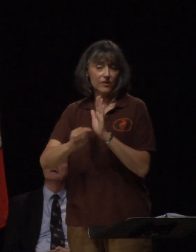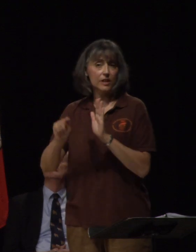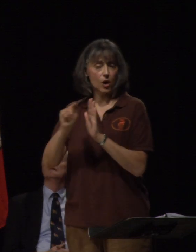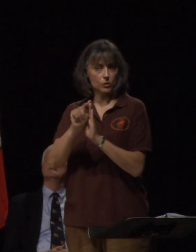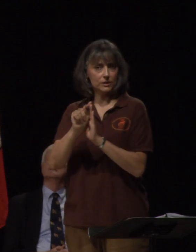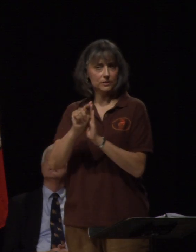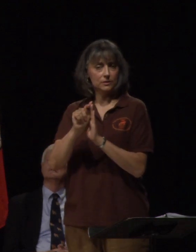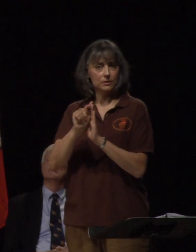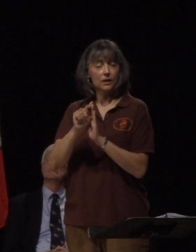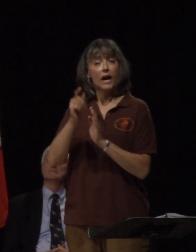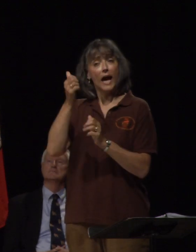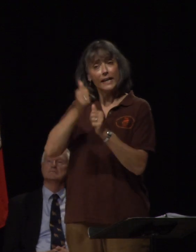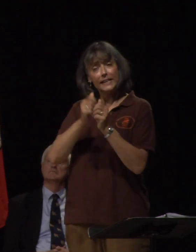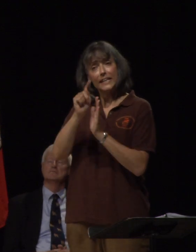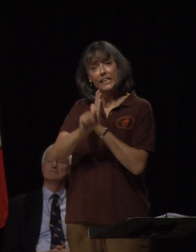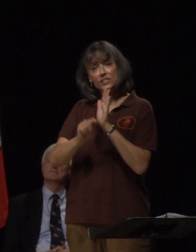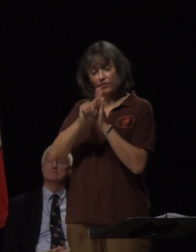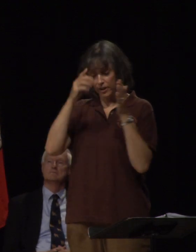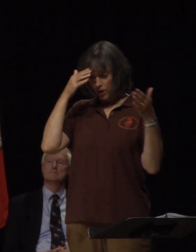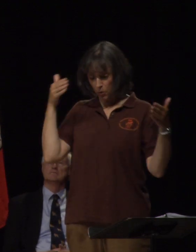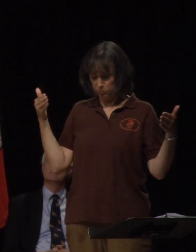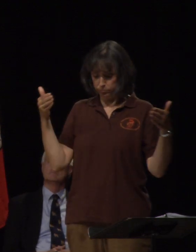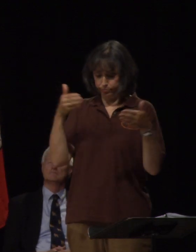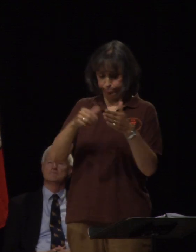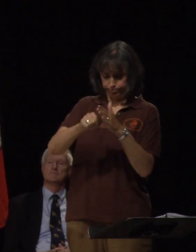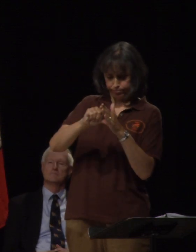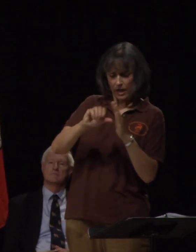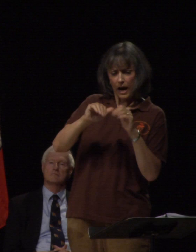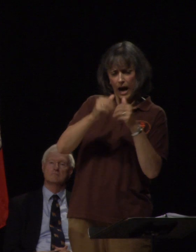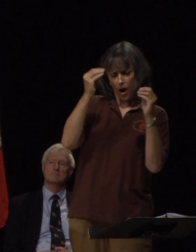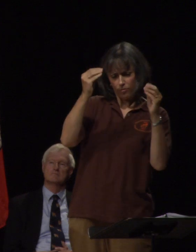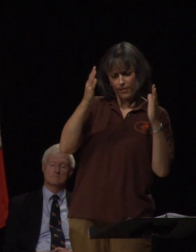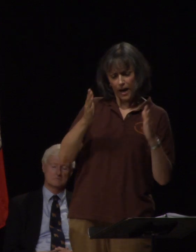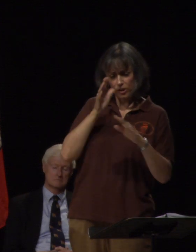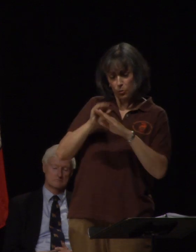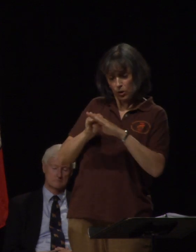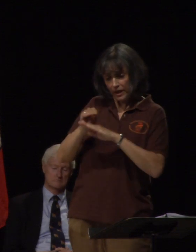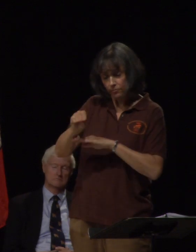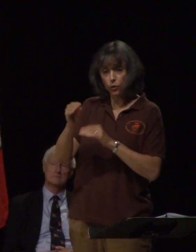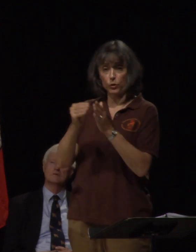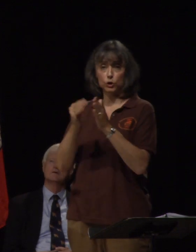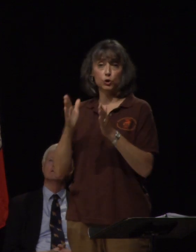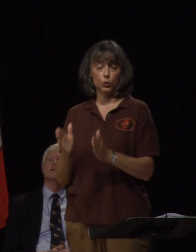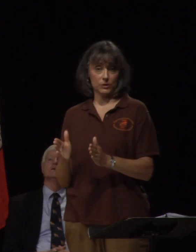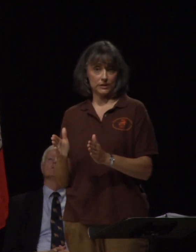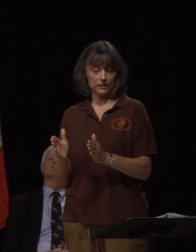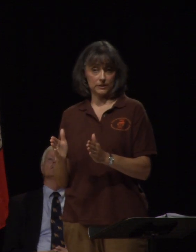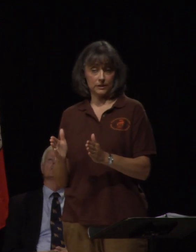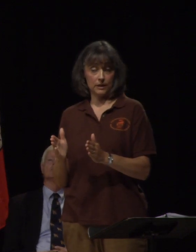EACH VIDEO FOCUSES ON HOW FACULTY INFLUENCE OUR STUDENTS - AND HOW OUR STUDENTS APPRECIATE